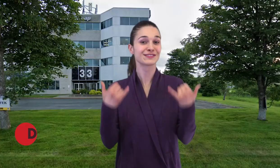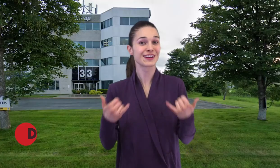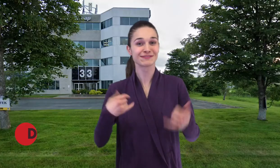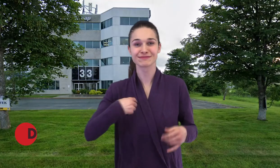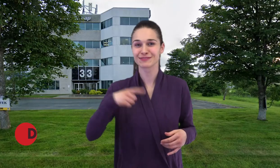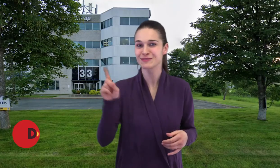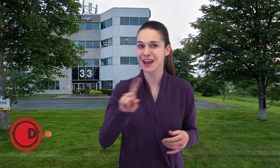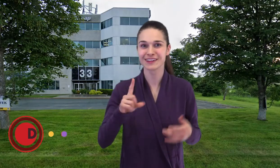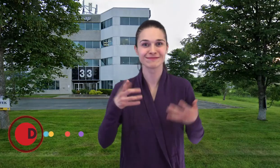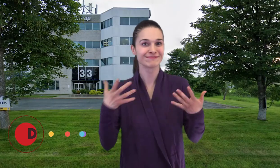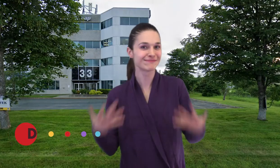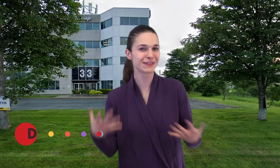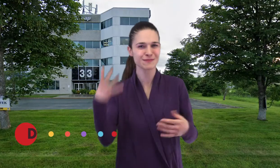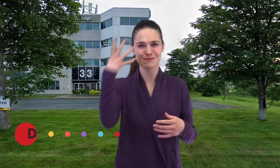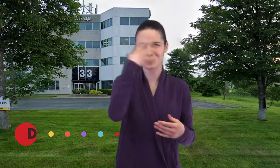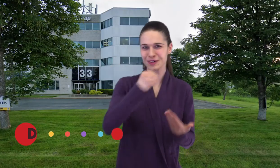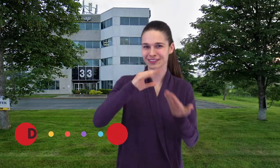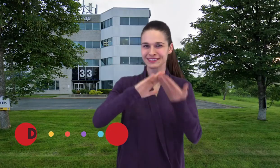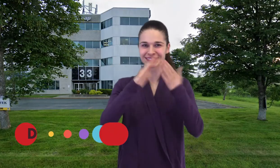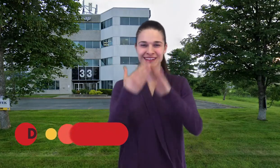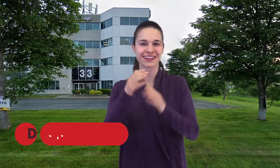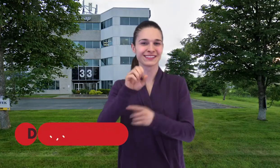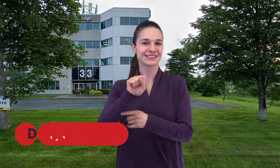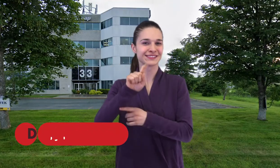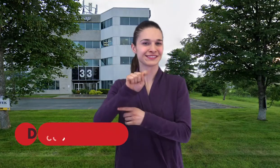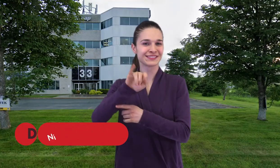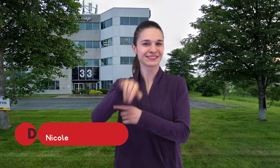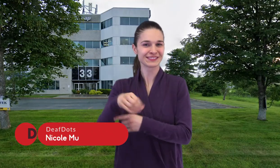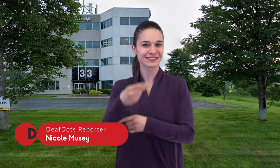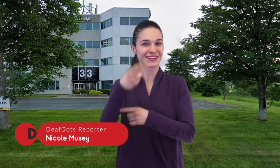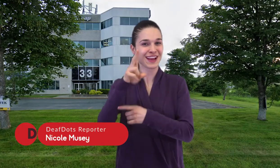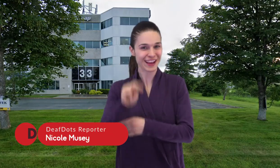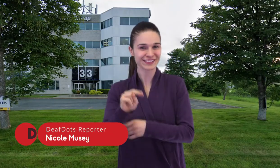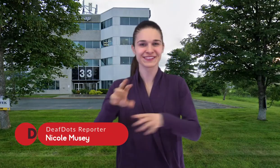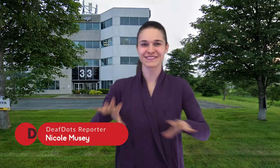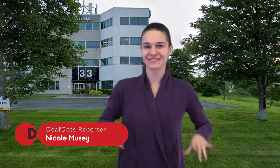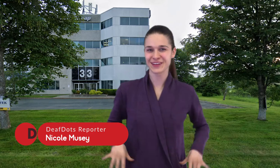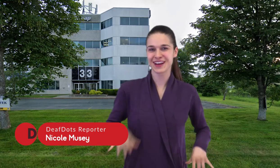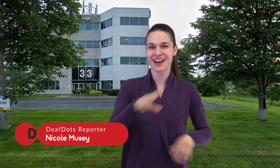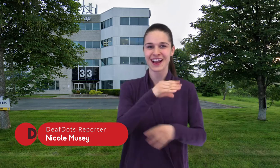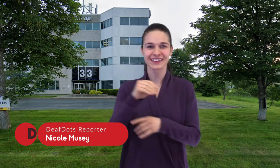[Nicole]: I am in lovely St. John’s,